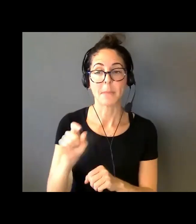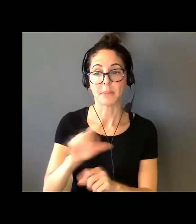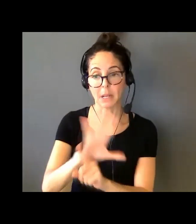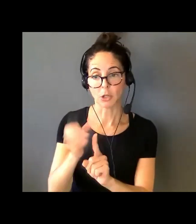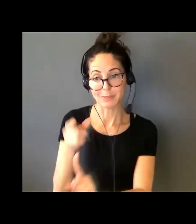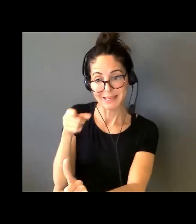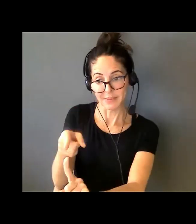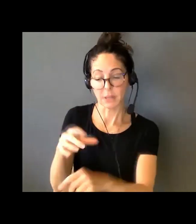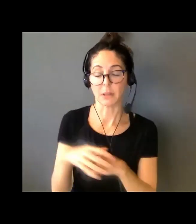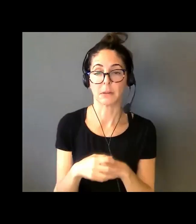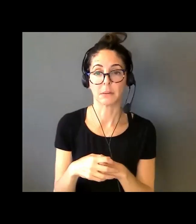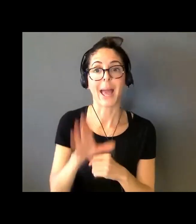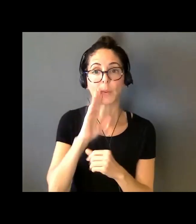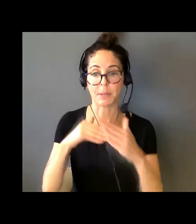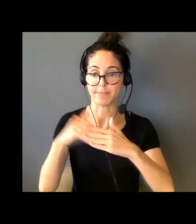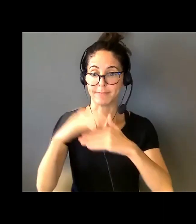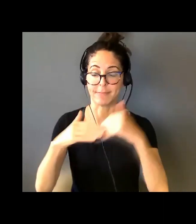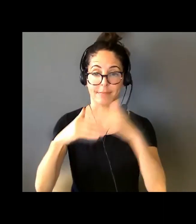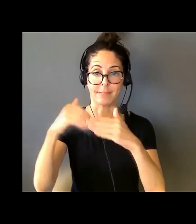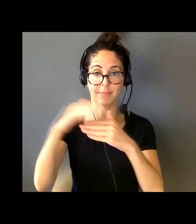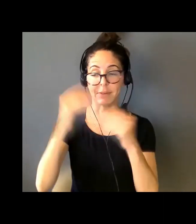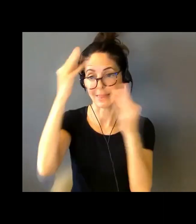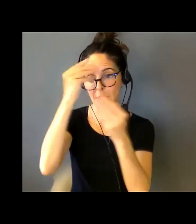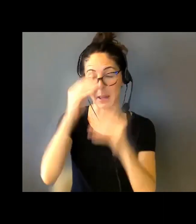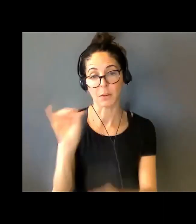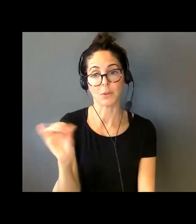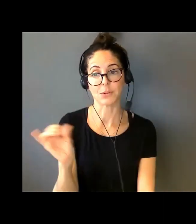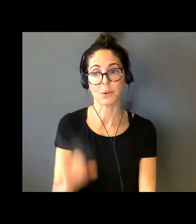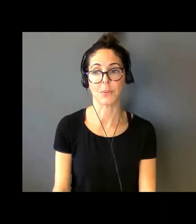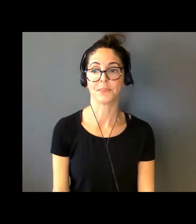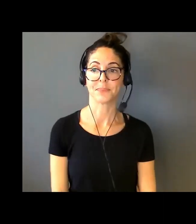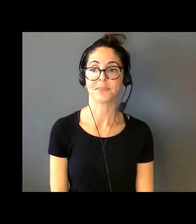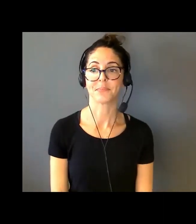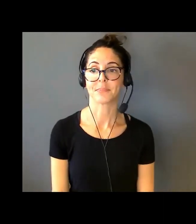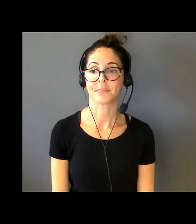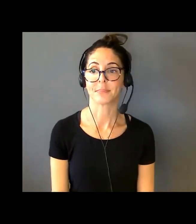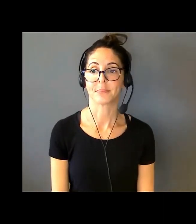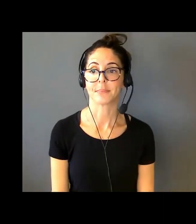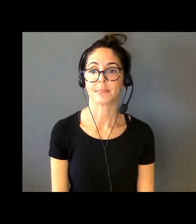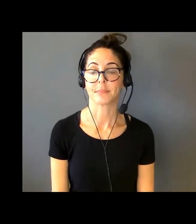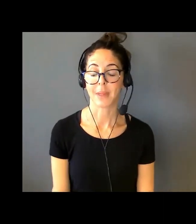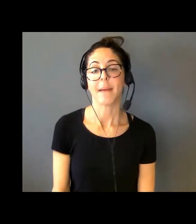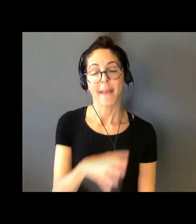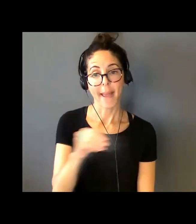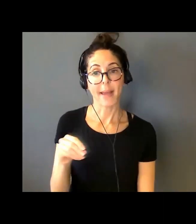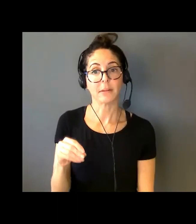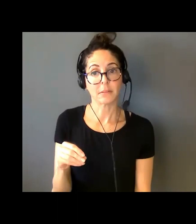intersectional considerations. And there are ways we need to do research that keeps us accountable,